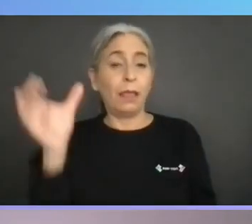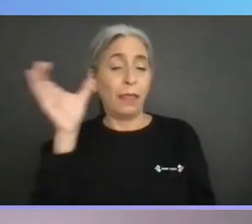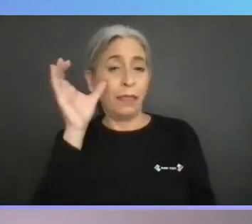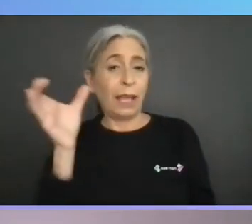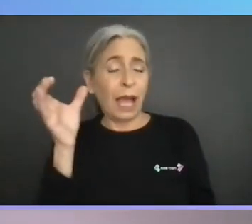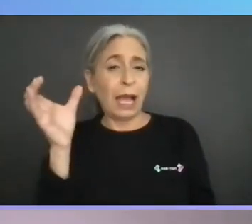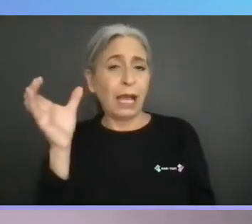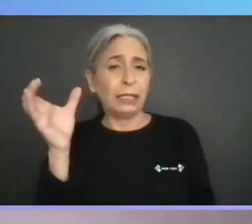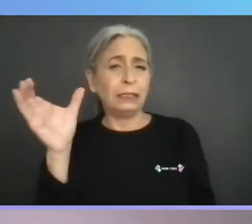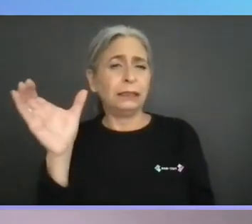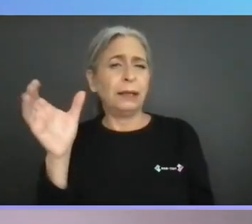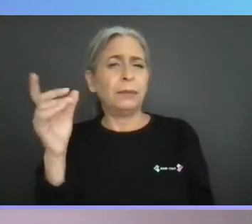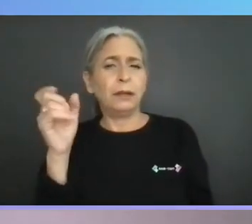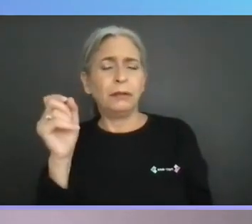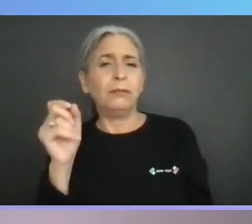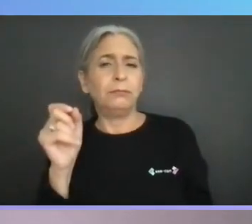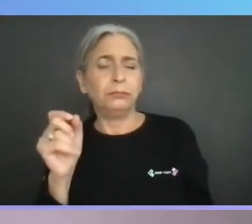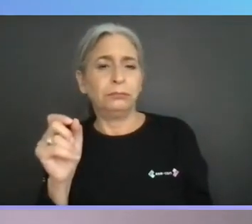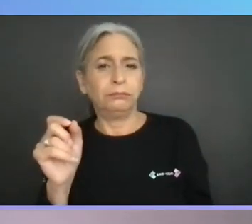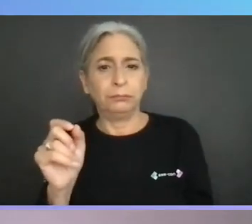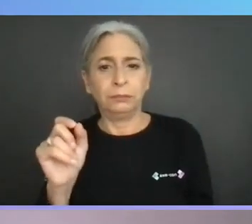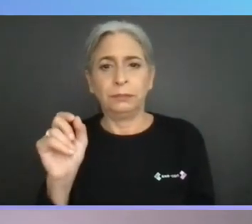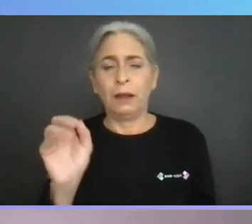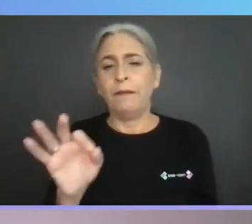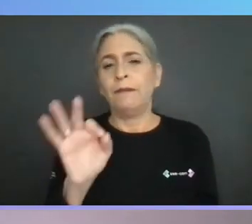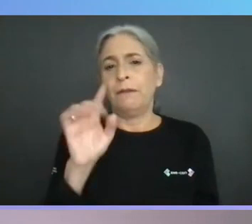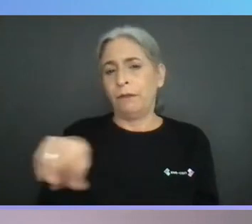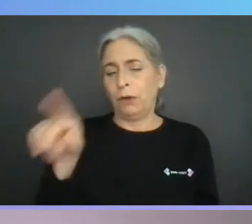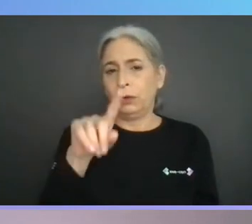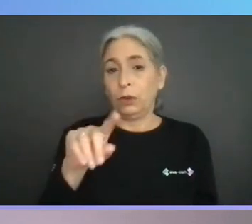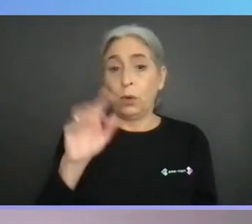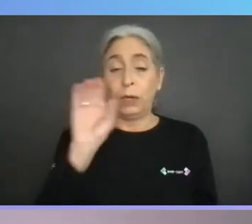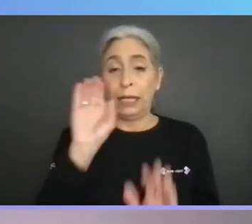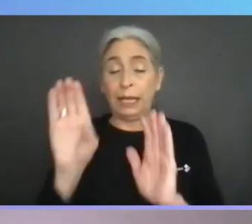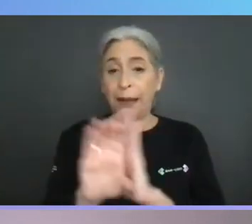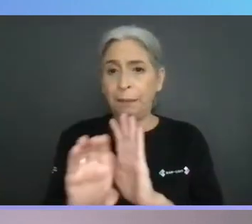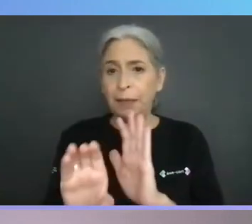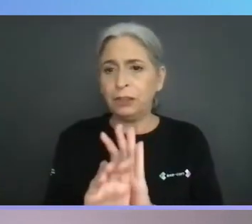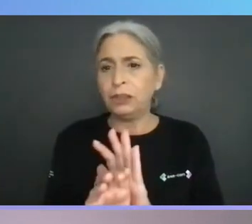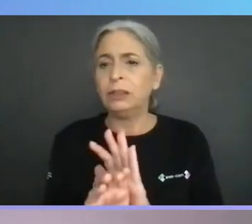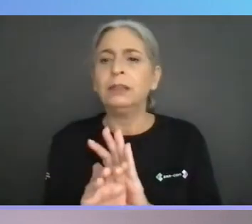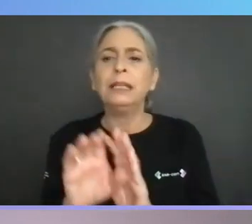those. When an image is a link or a control, it's much easier